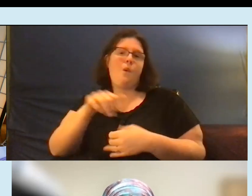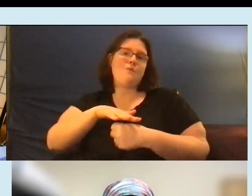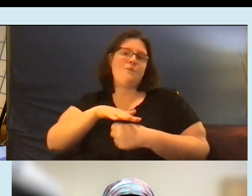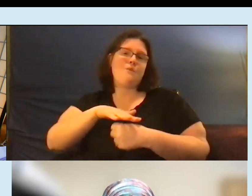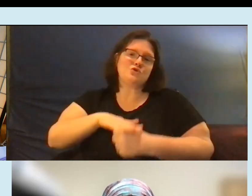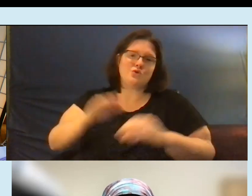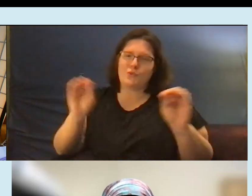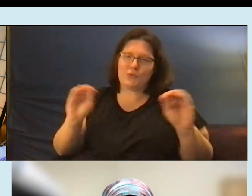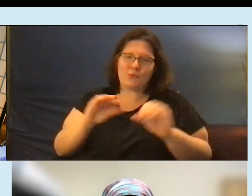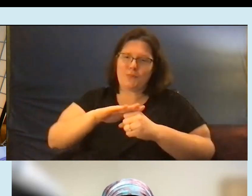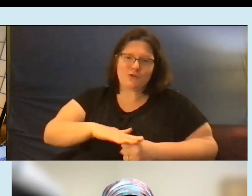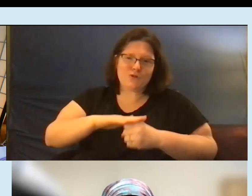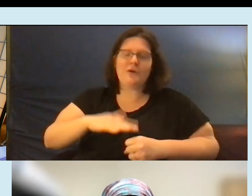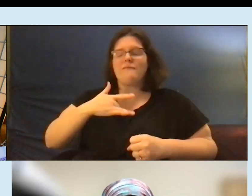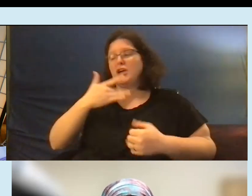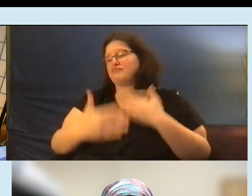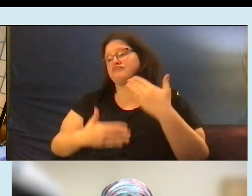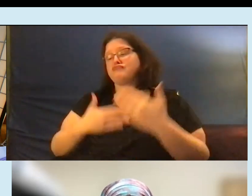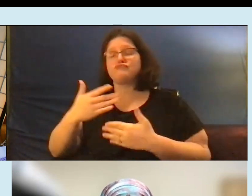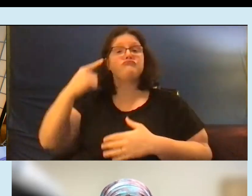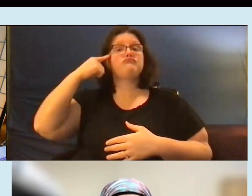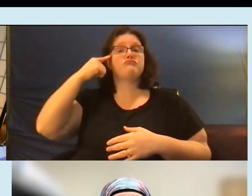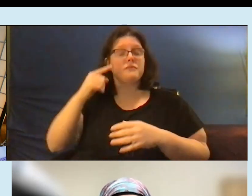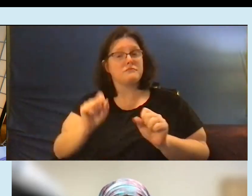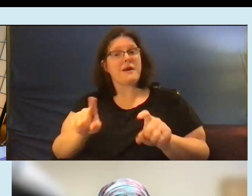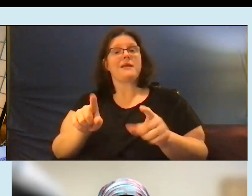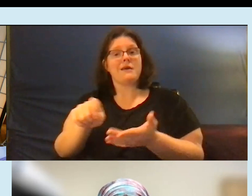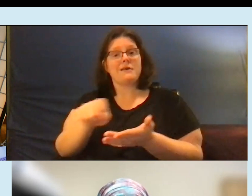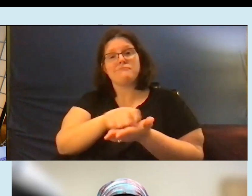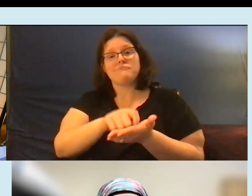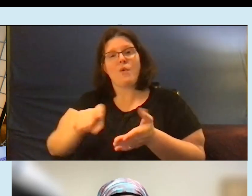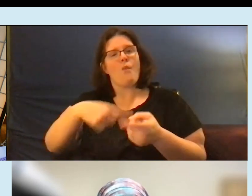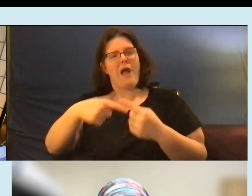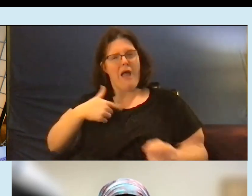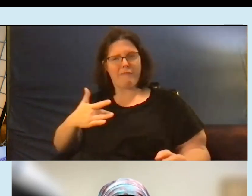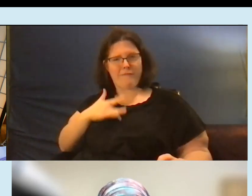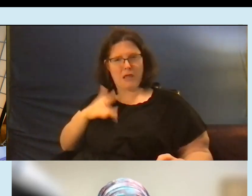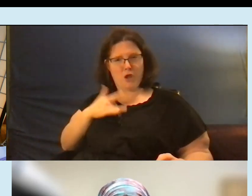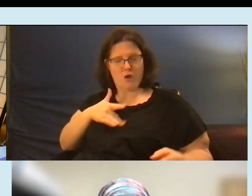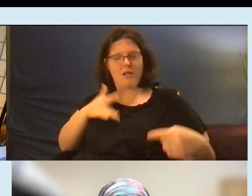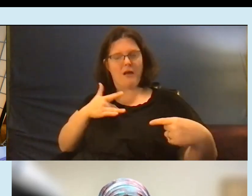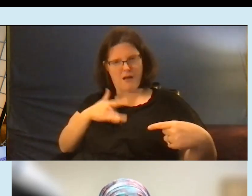write um so I just think about it as something that I do when I feel the the kind of energy